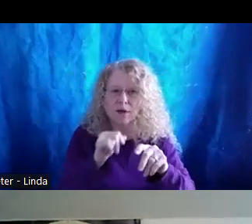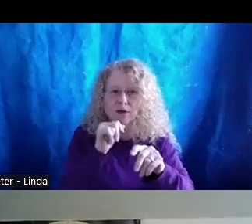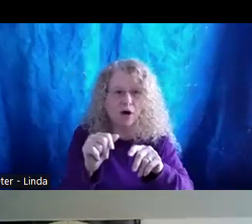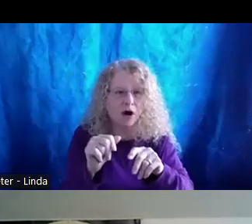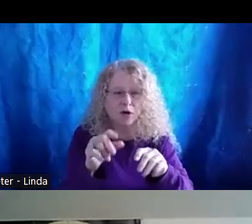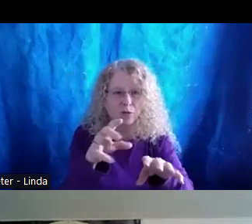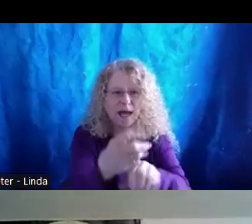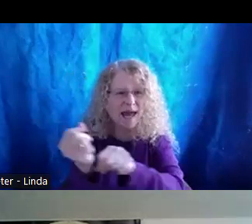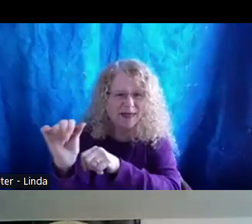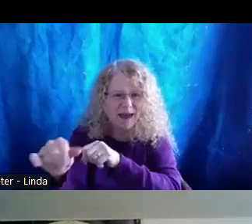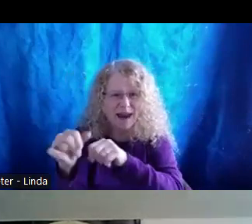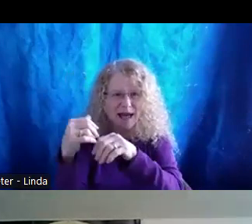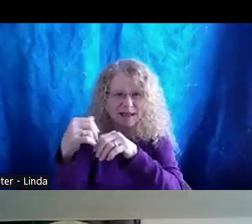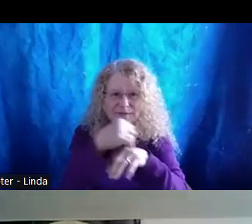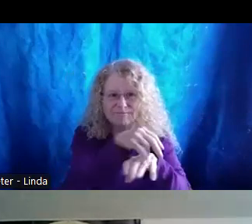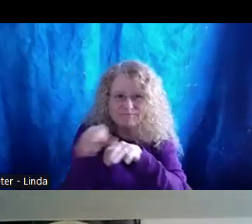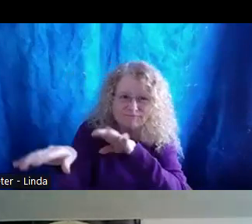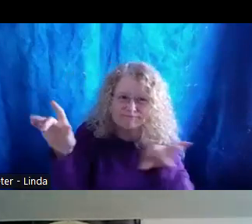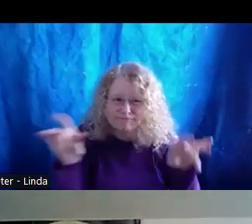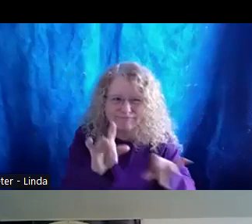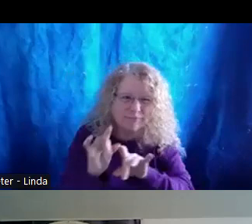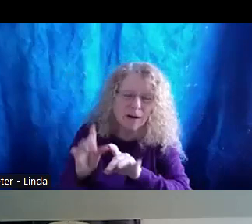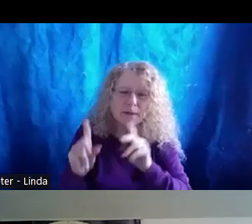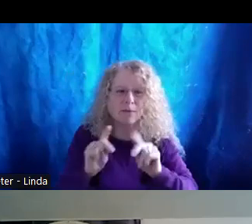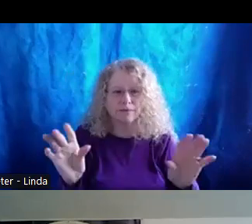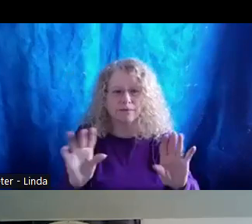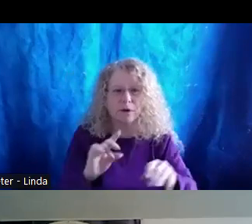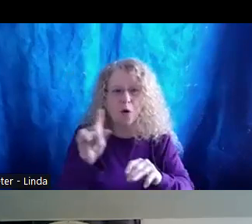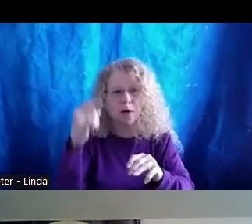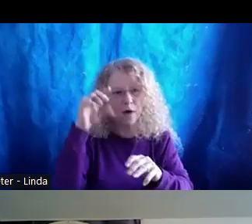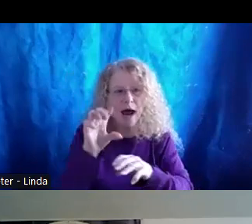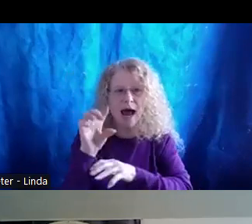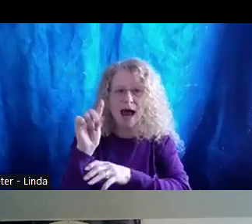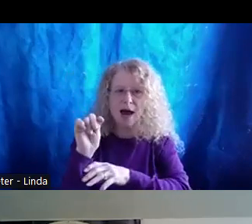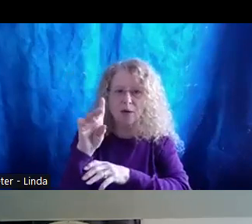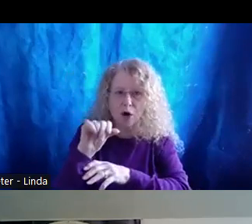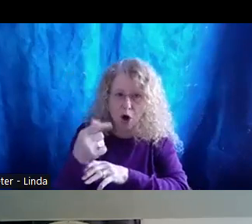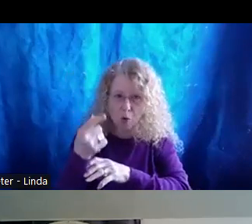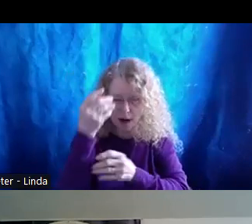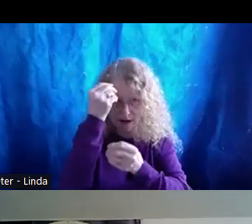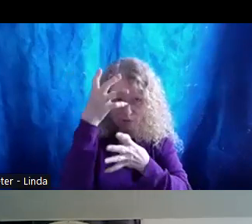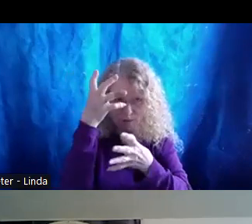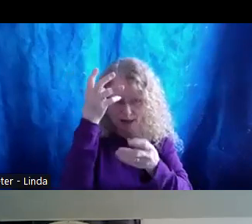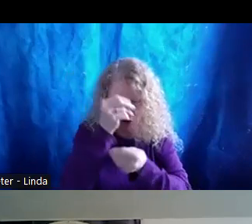AND SENDING MESSAGING OUT, IT WILL BE FOR OUTGOING MESSAGES FOR THE PURPOSES OF THIS CALL AND UPDATES.